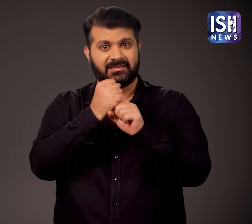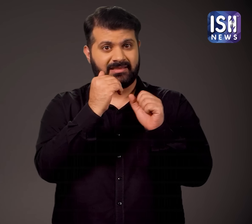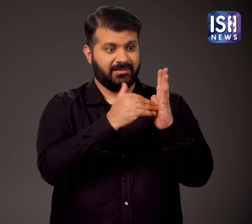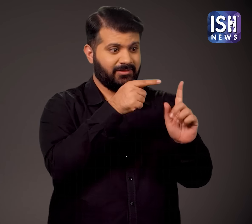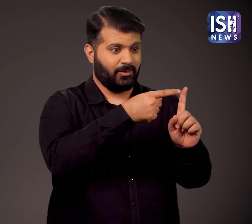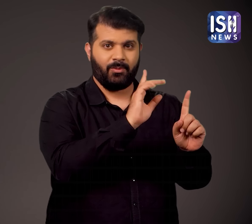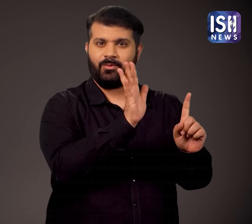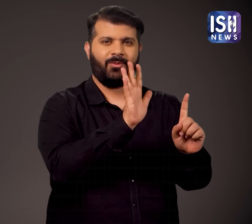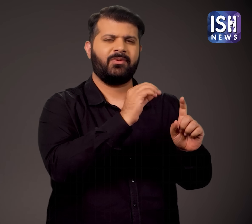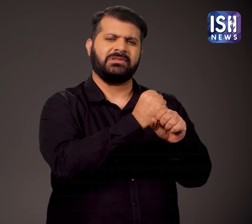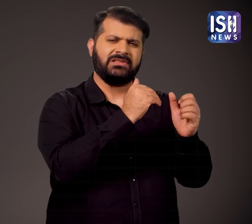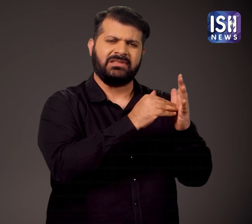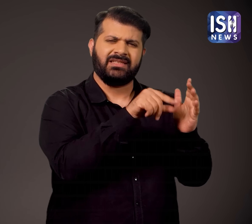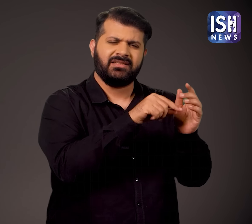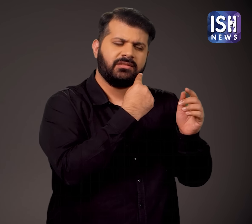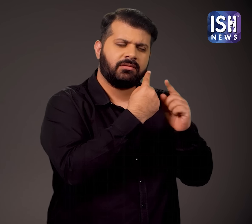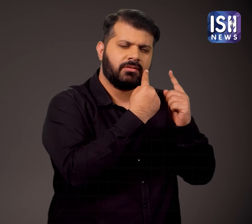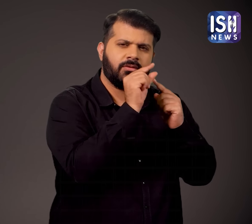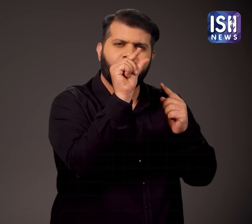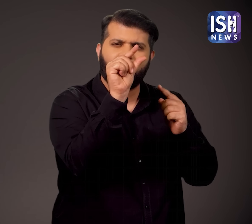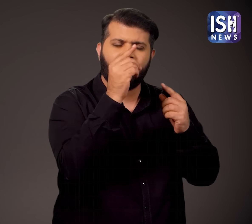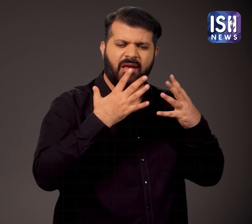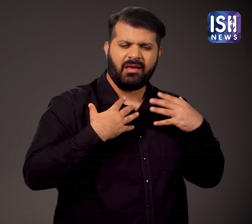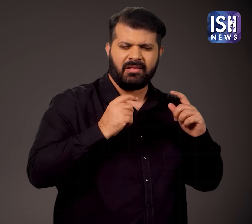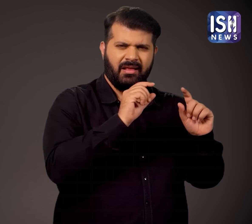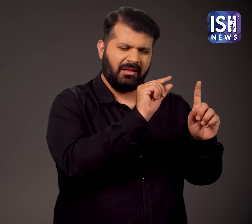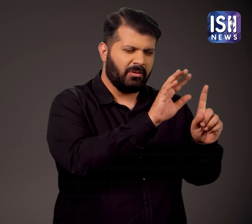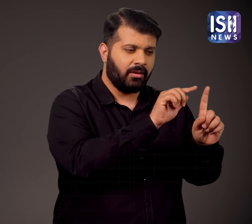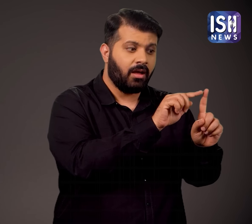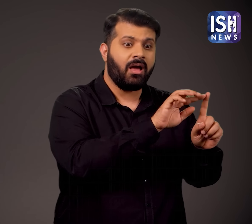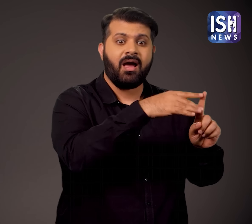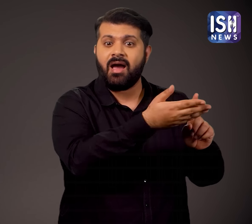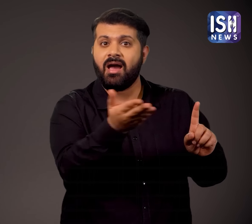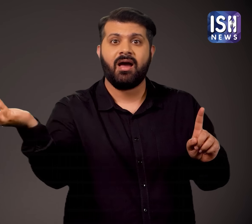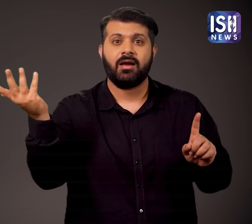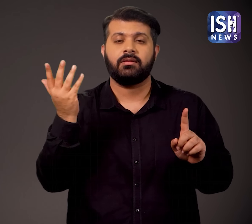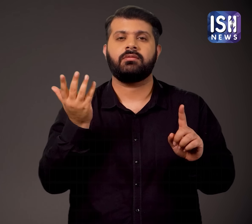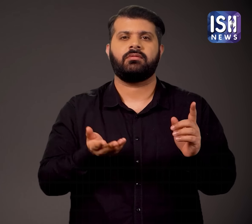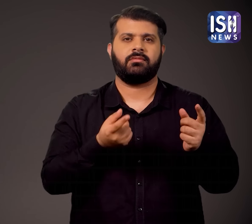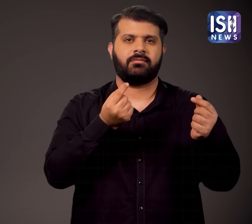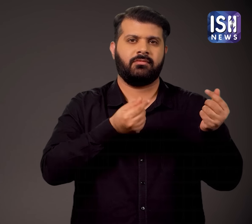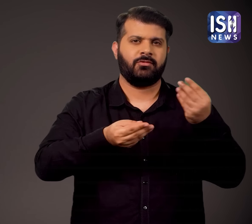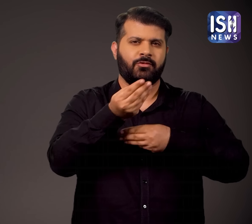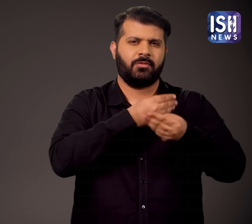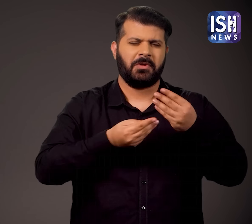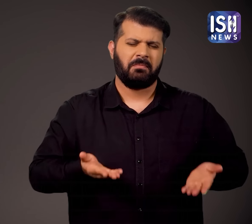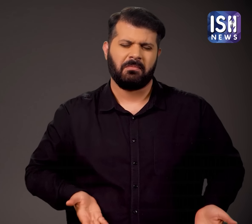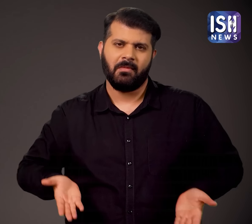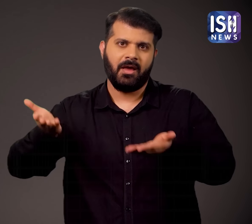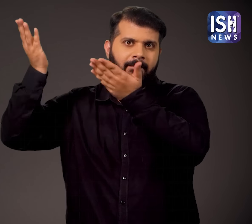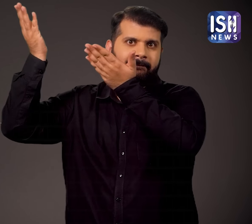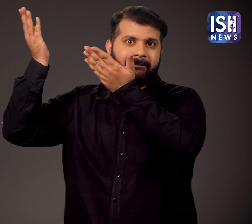Though Gen Z may also be one reason, inflation remains the major cause.